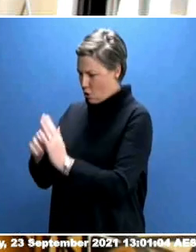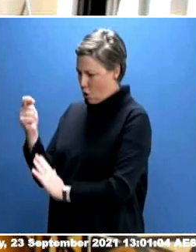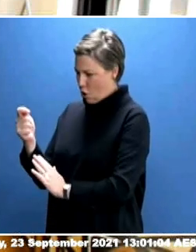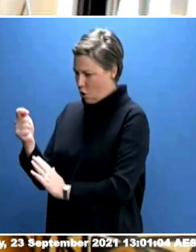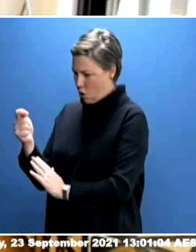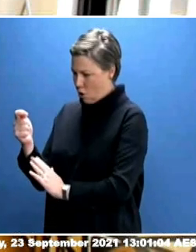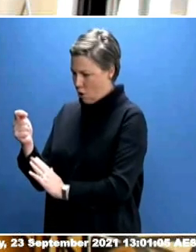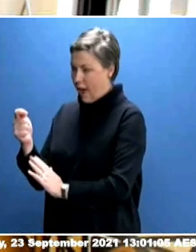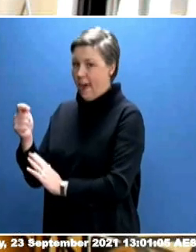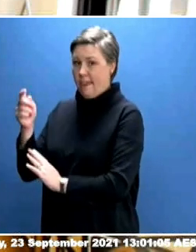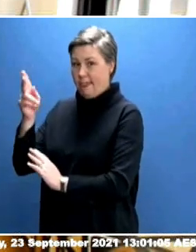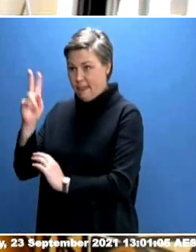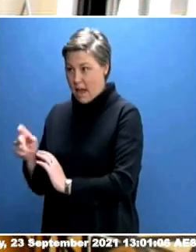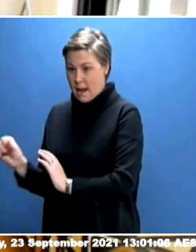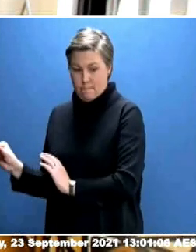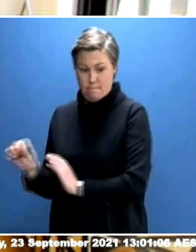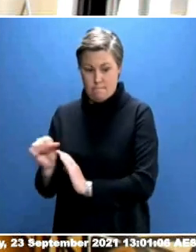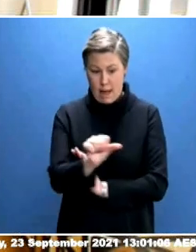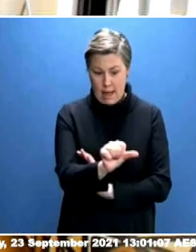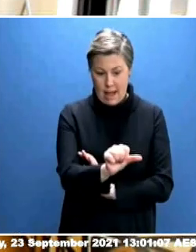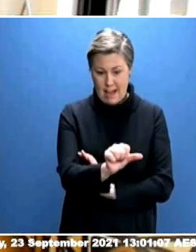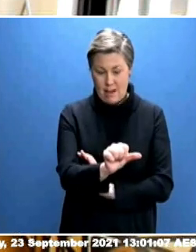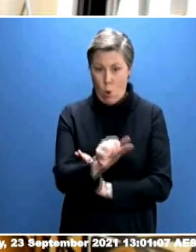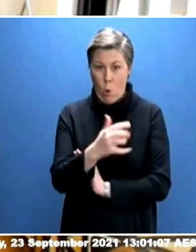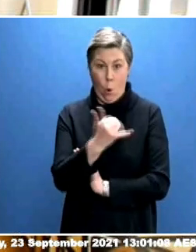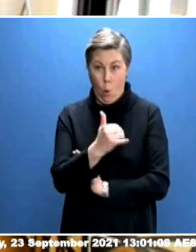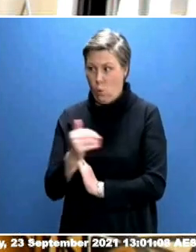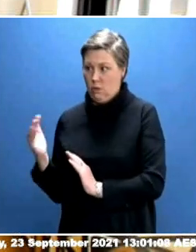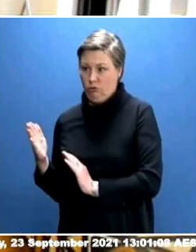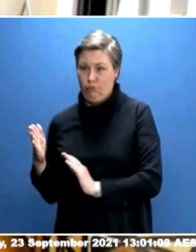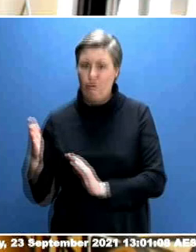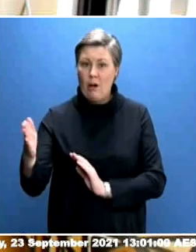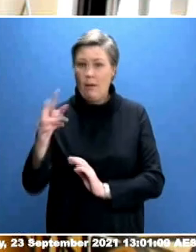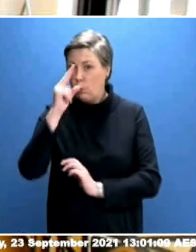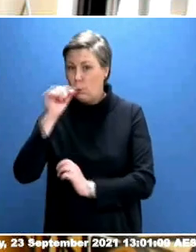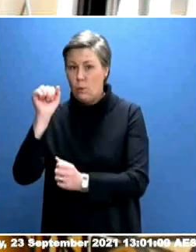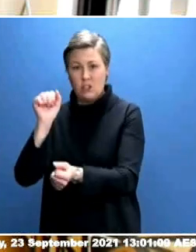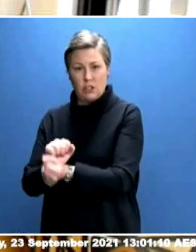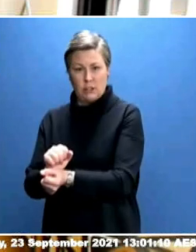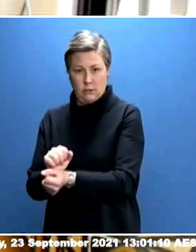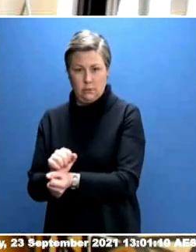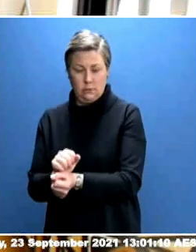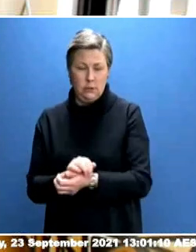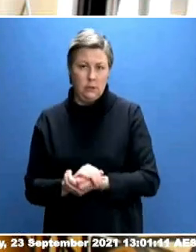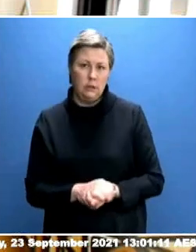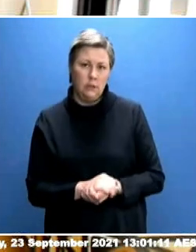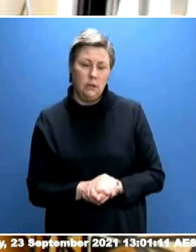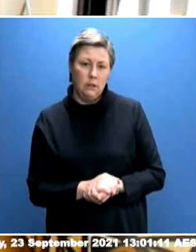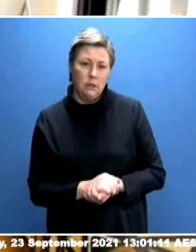have a view about residential care. It's a big question.